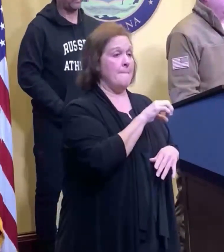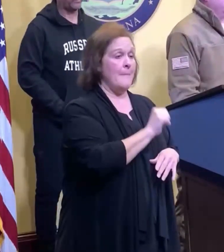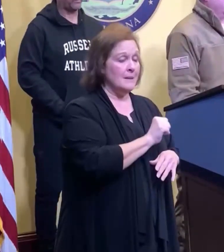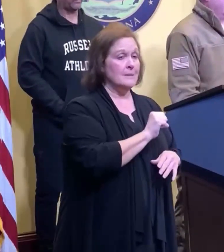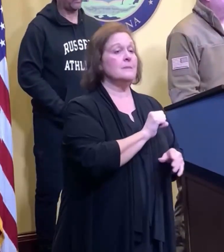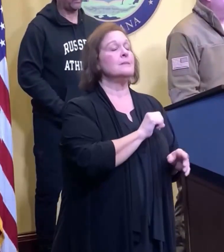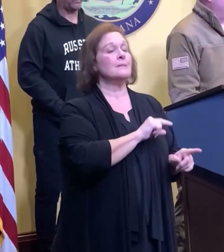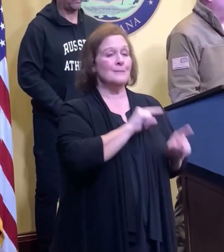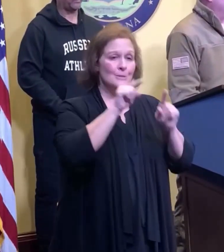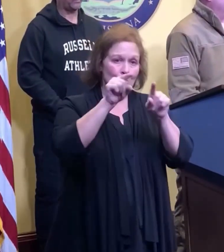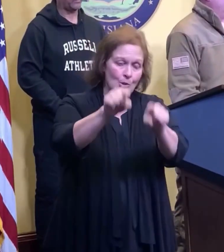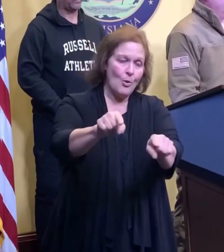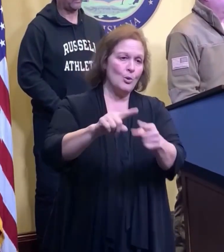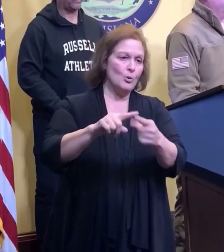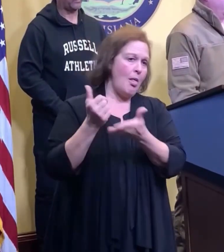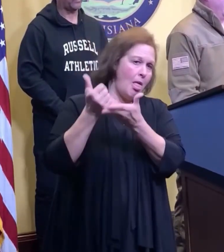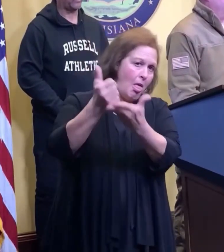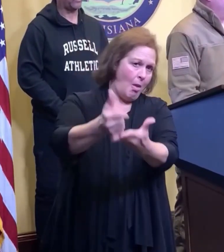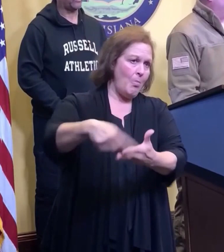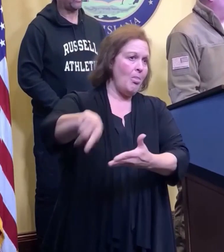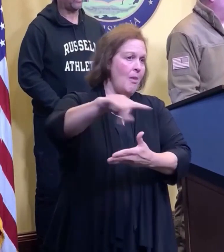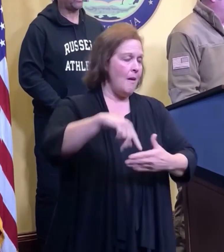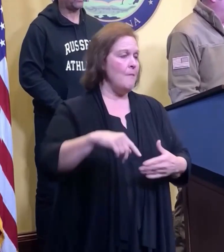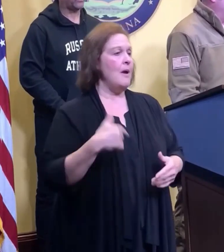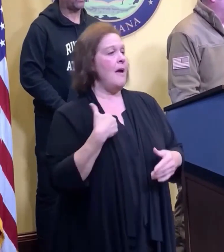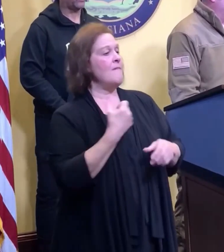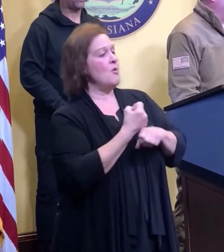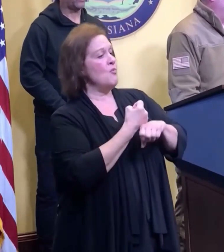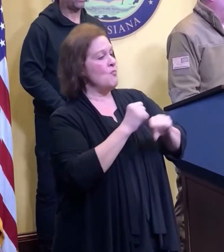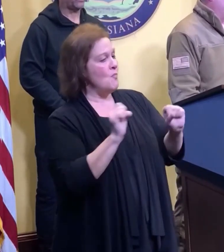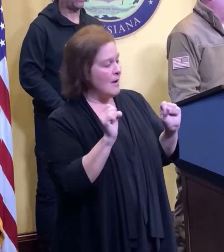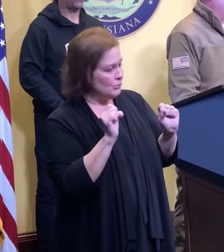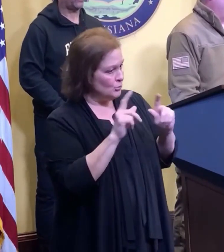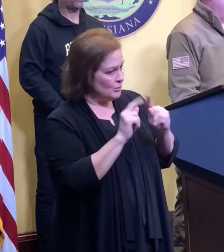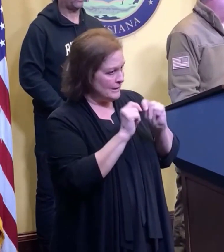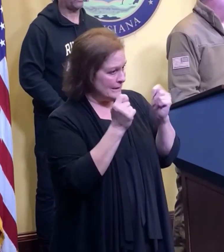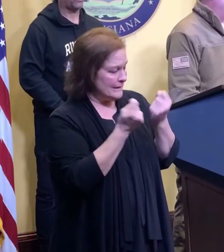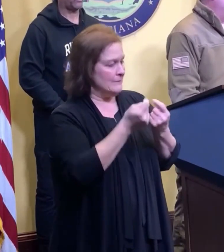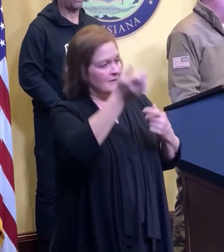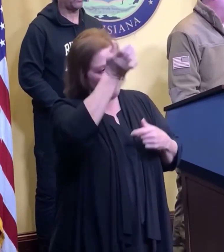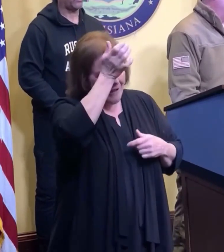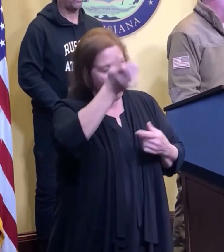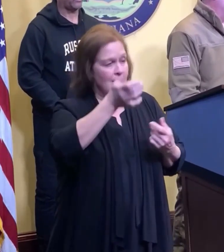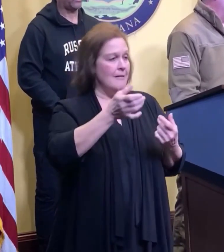went in there last night we also had rescue squads from the fire department and deputy and district